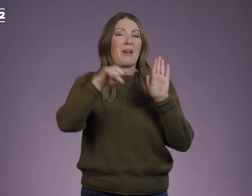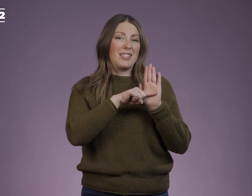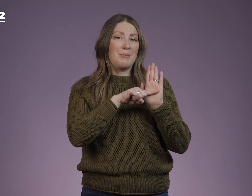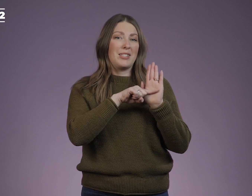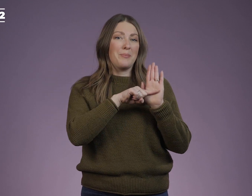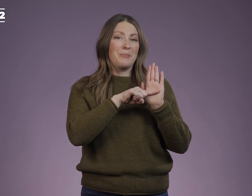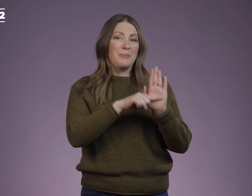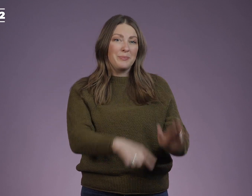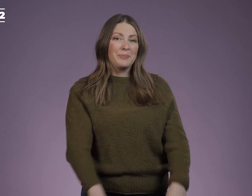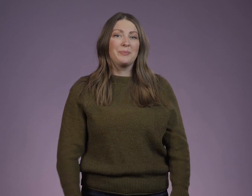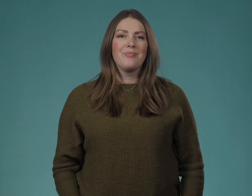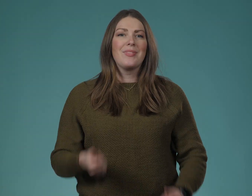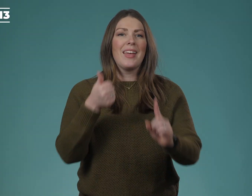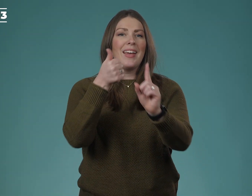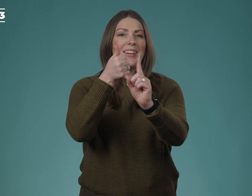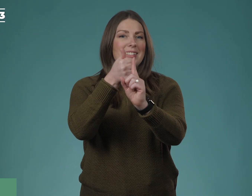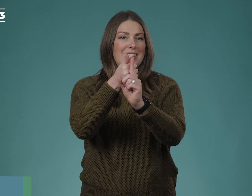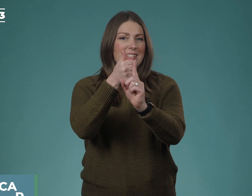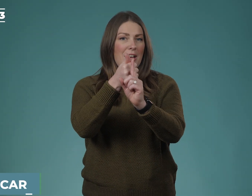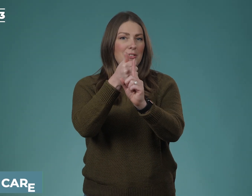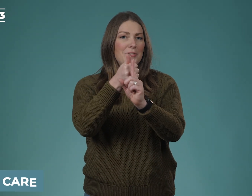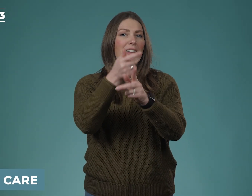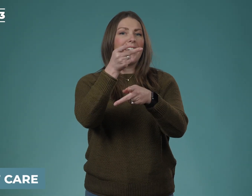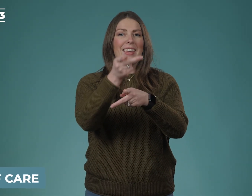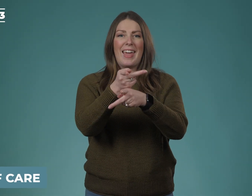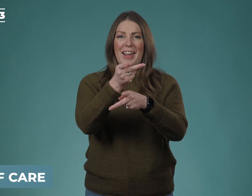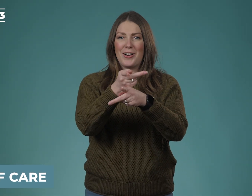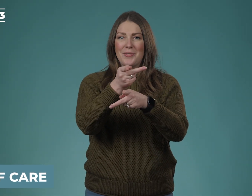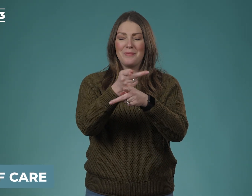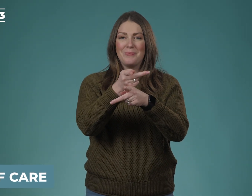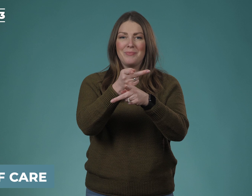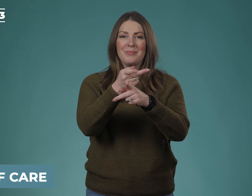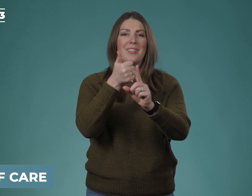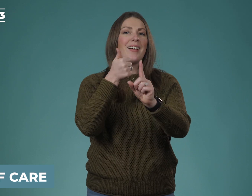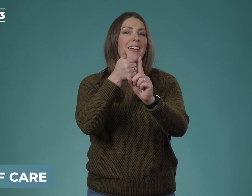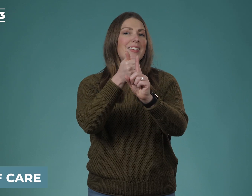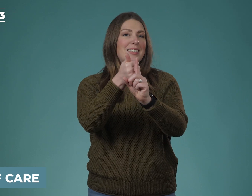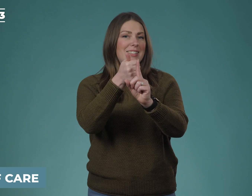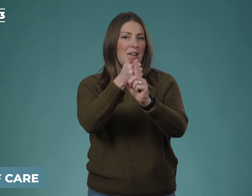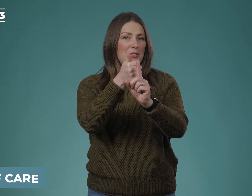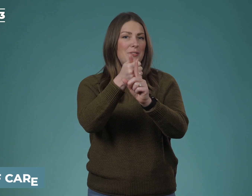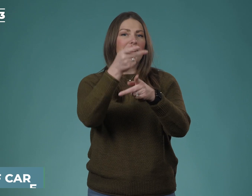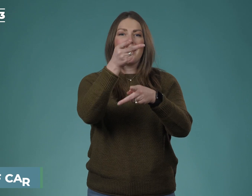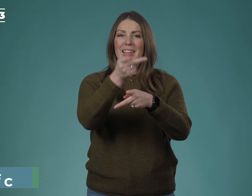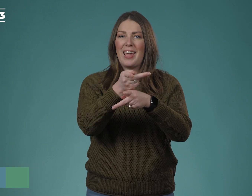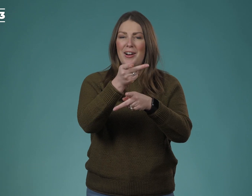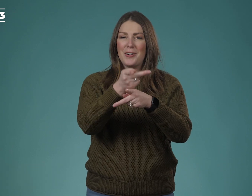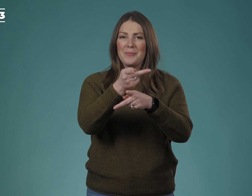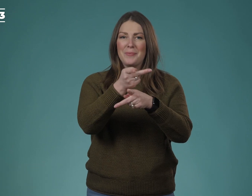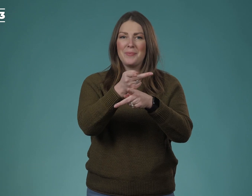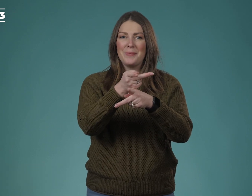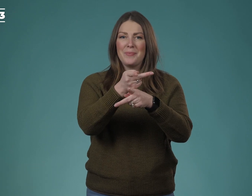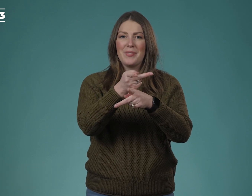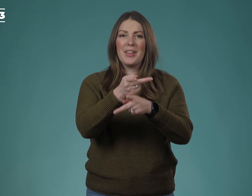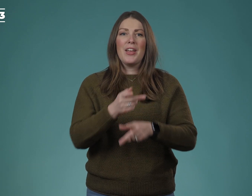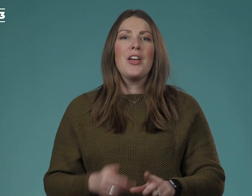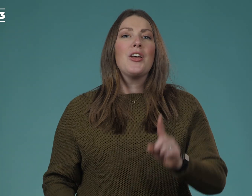Pessimism. Self care.